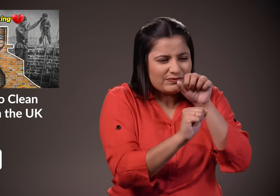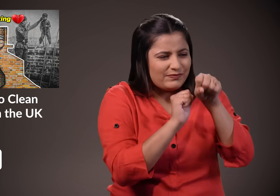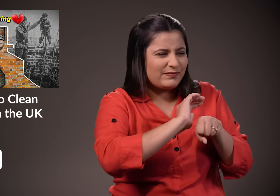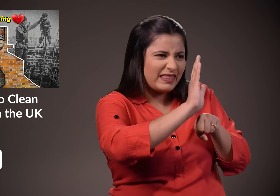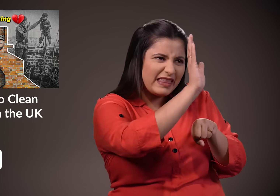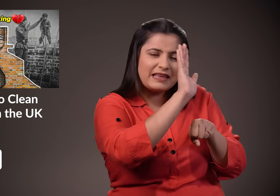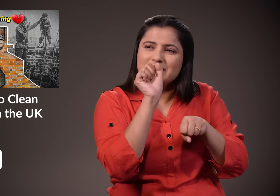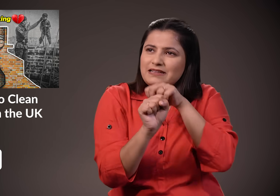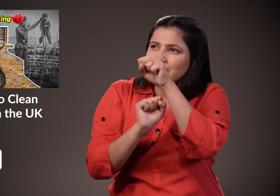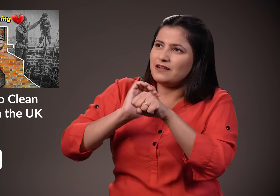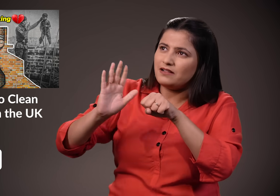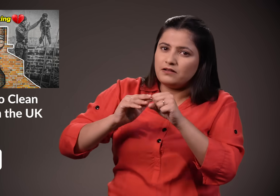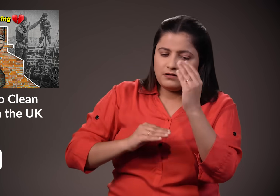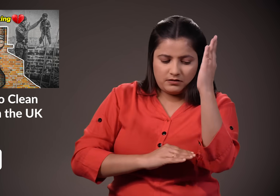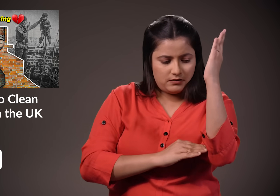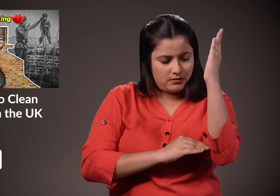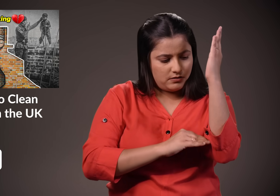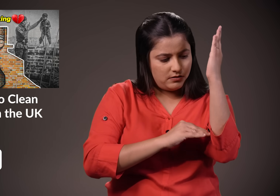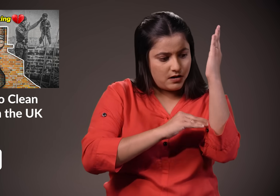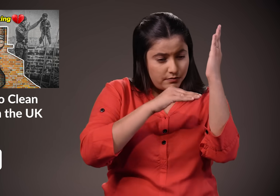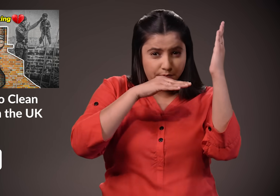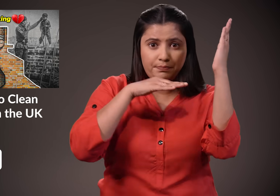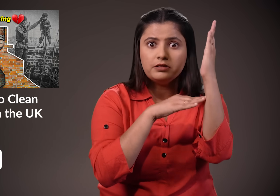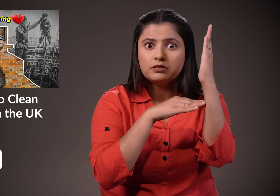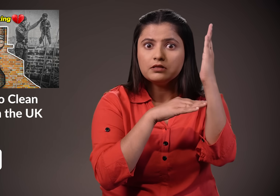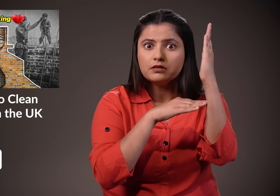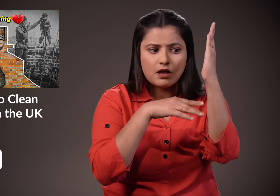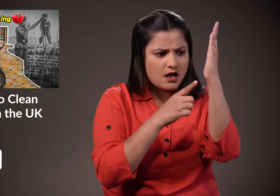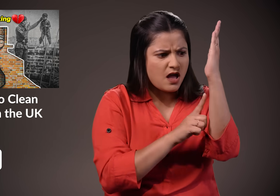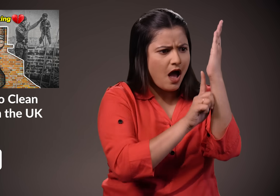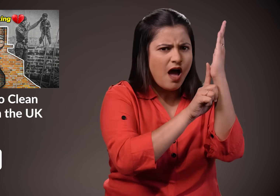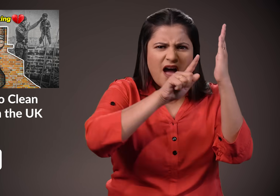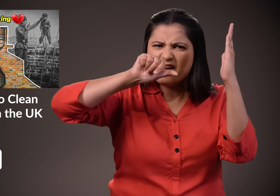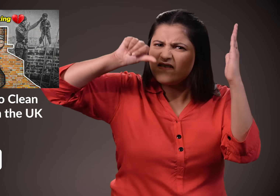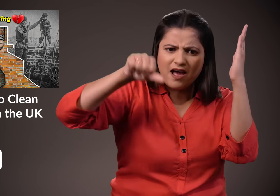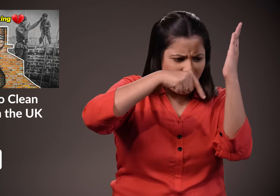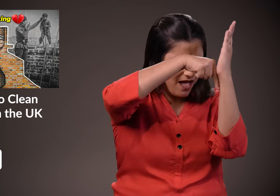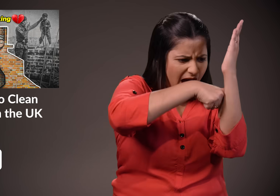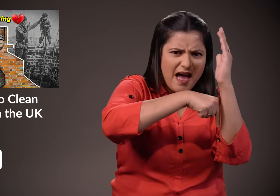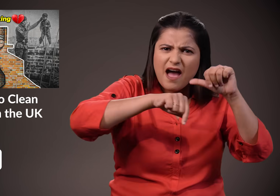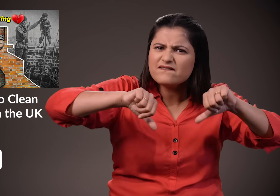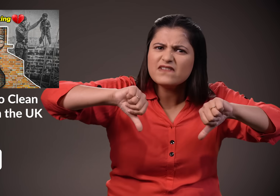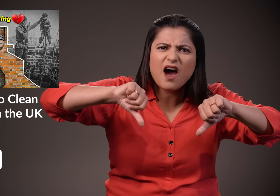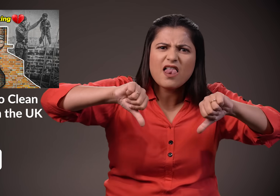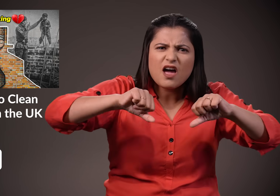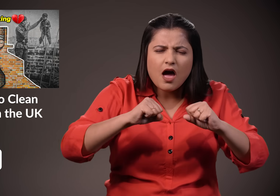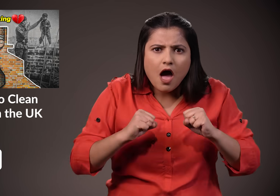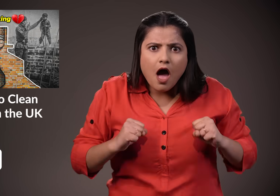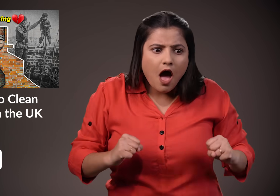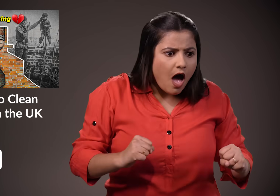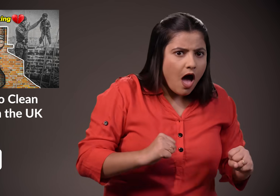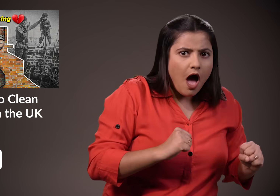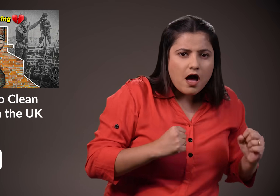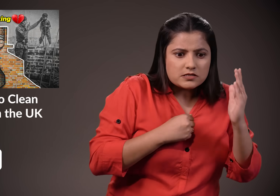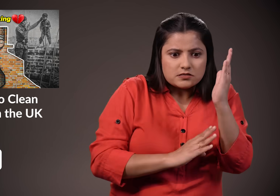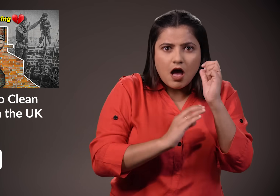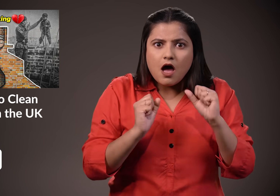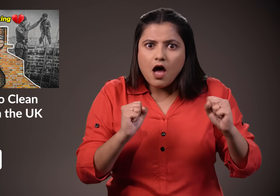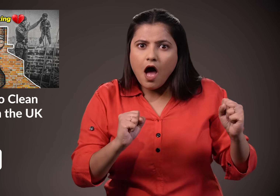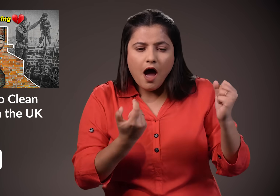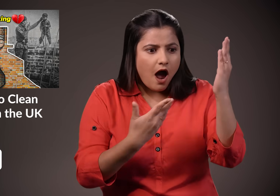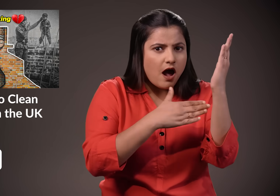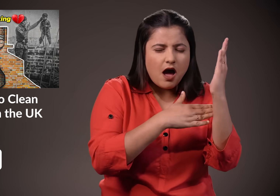However, while cleaning, he got stuck in the chimney and neither could go upwards or come down.